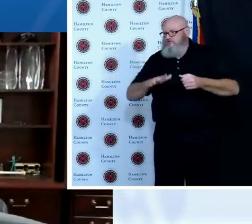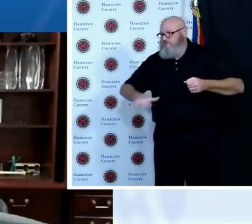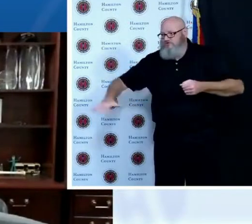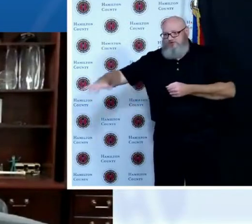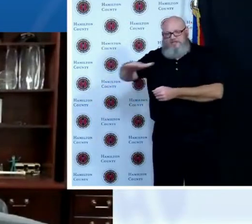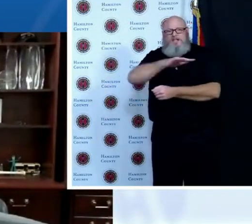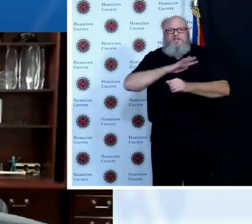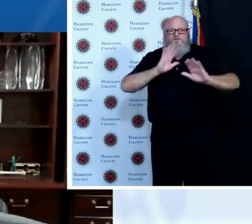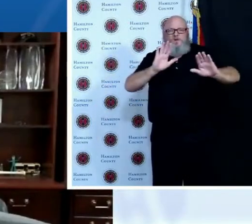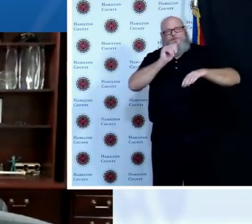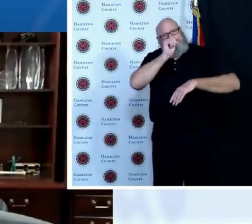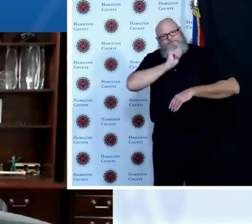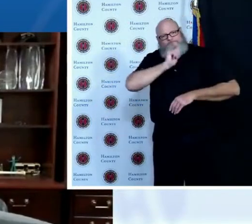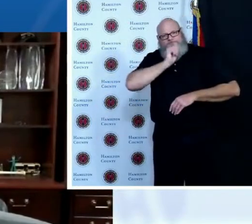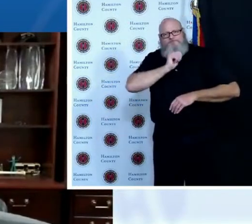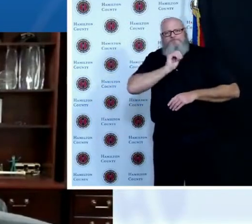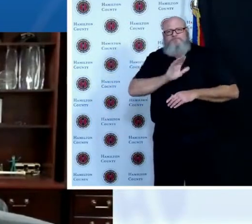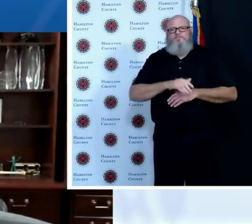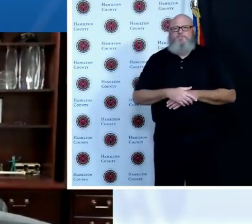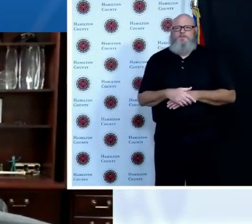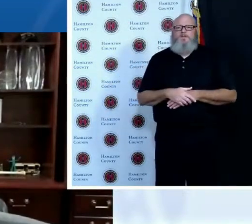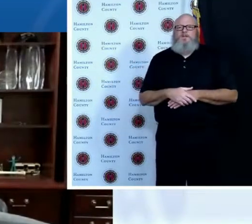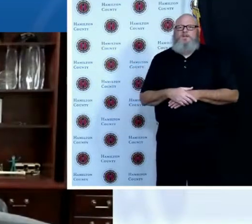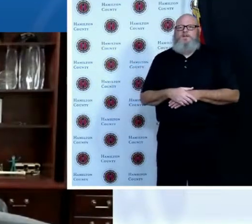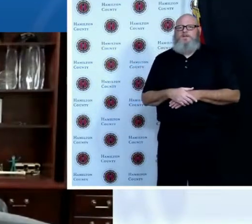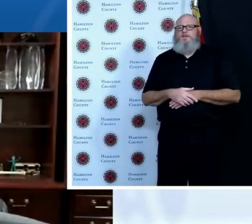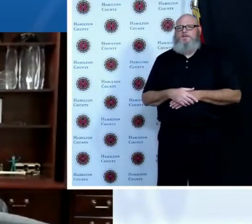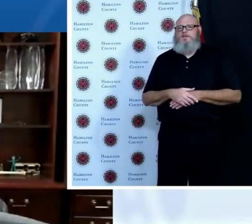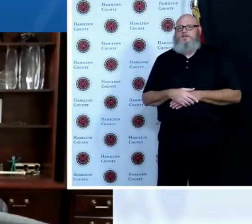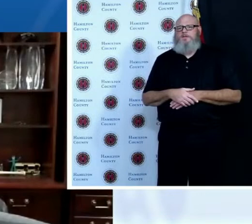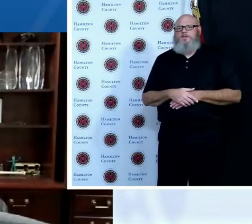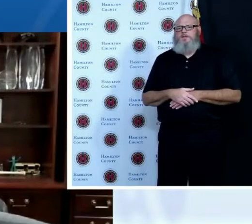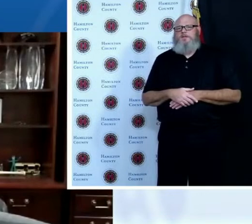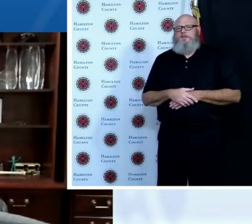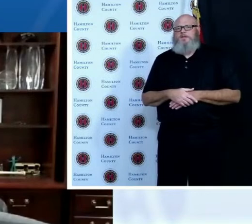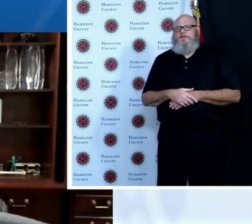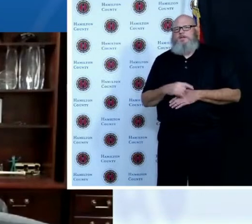of vaccination we saw really minimal side effects we really had no problems with the